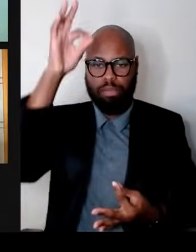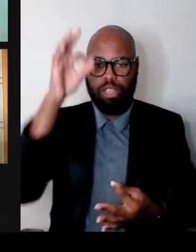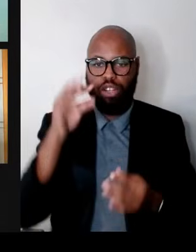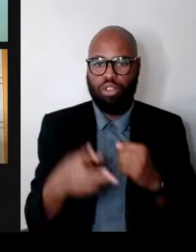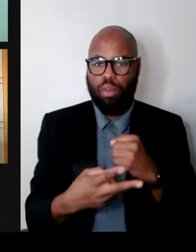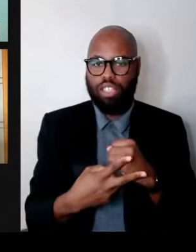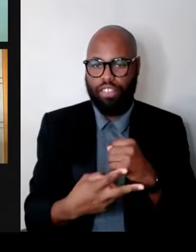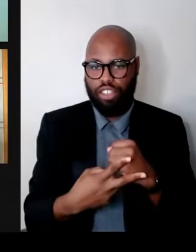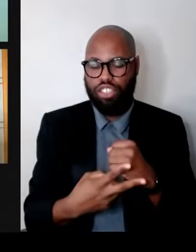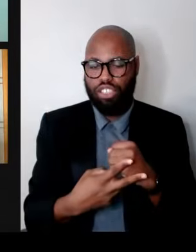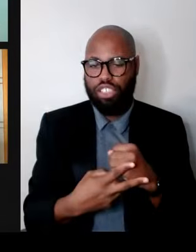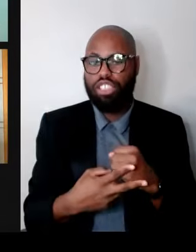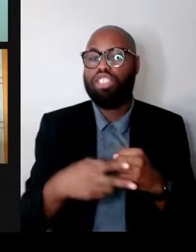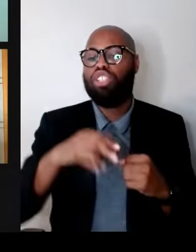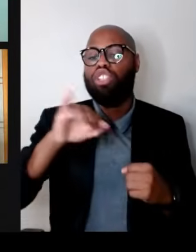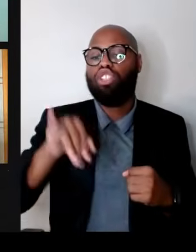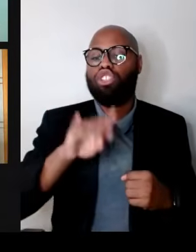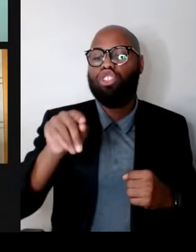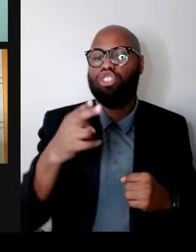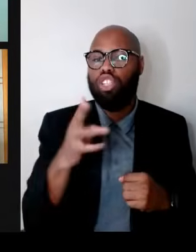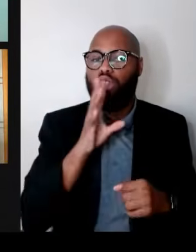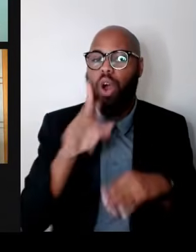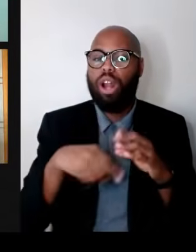and Judith has talked about organizing as medicine.